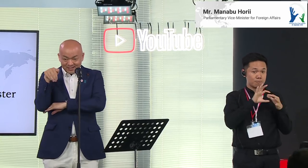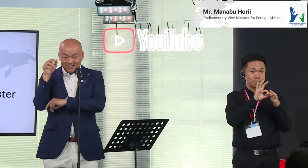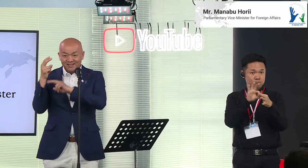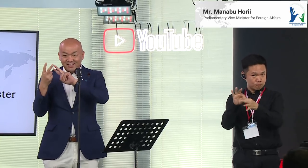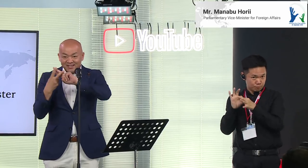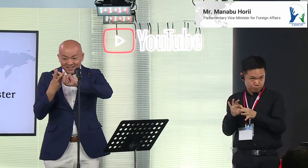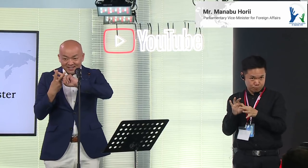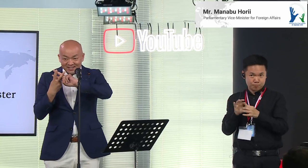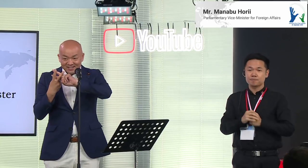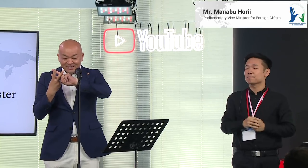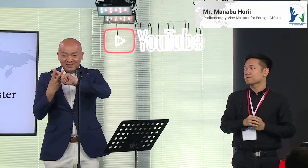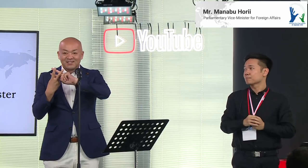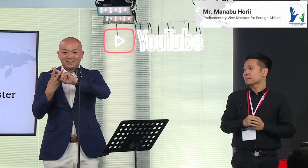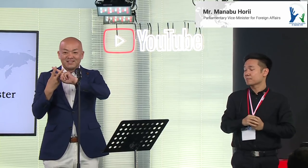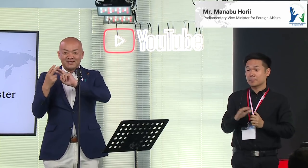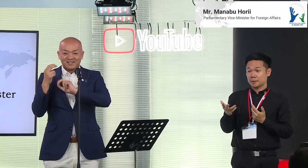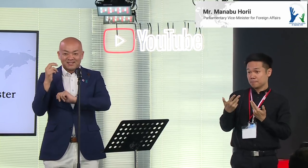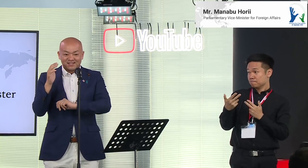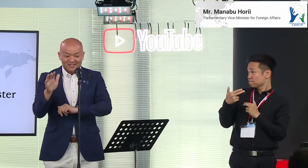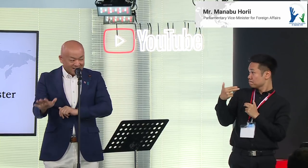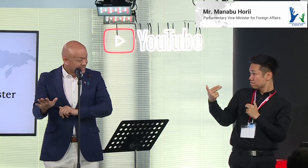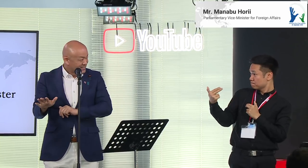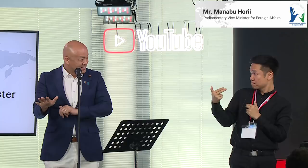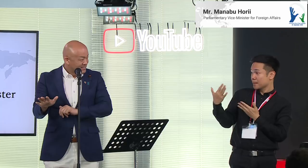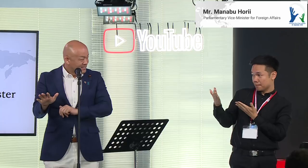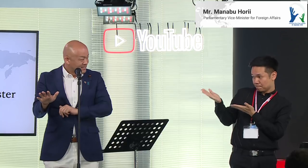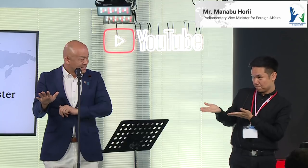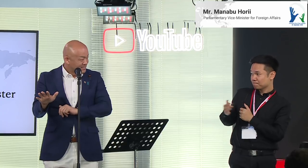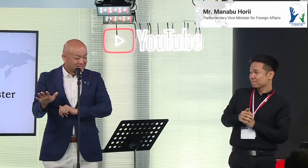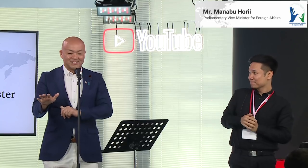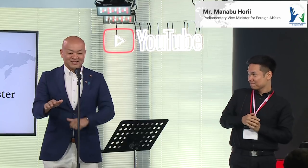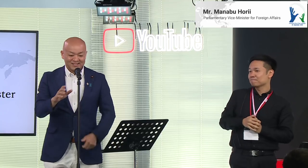Manabu Horii, parliamentary vice minister -- parliamentary vice minister